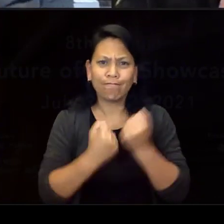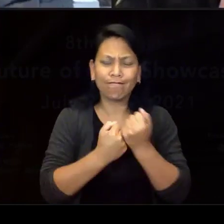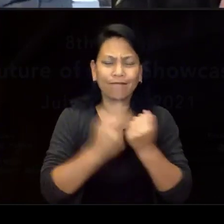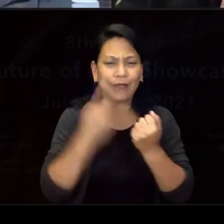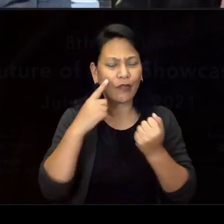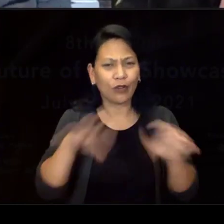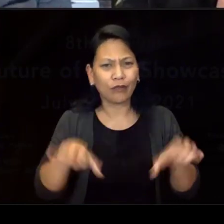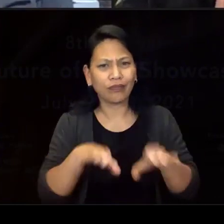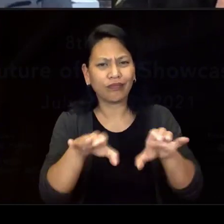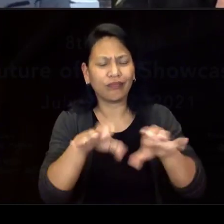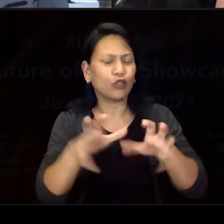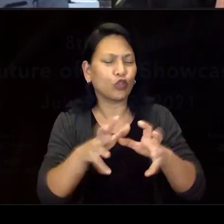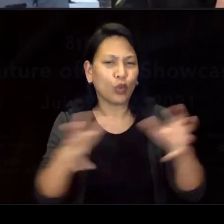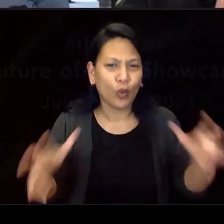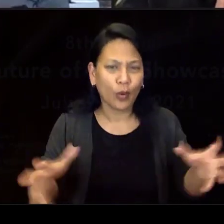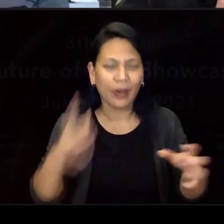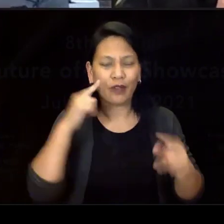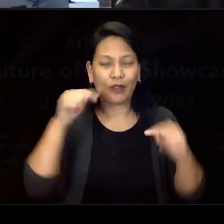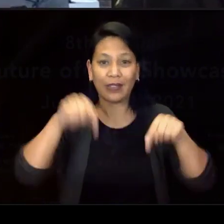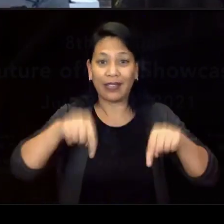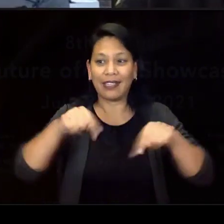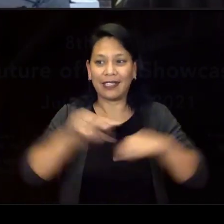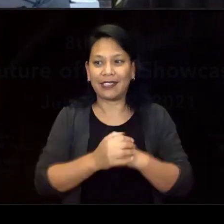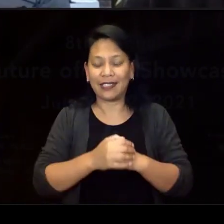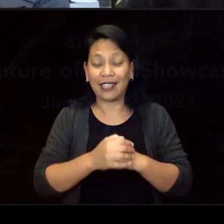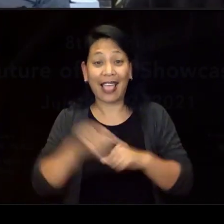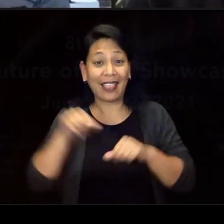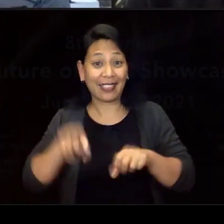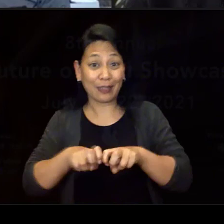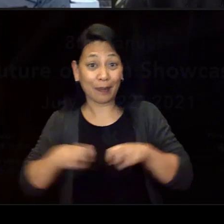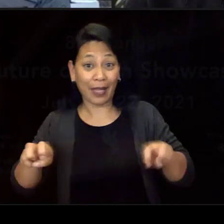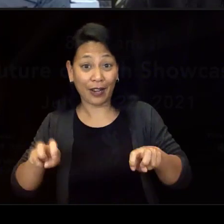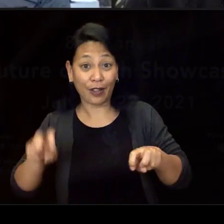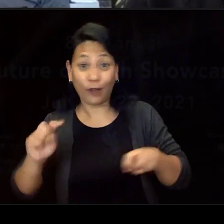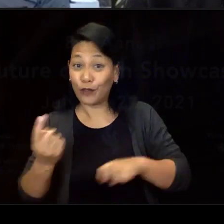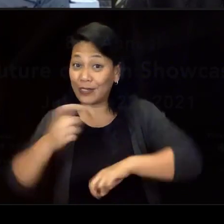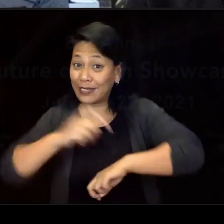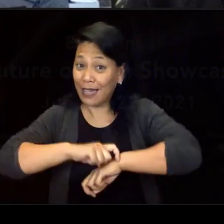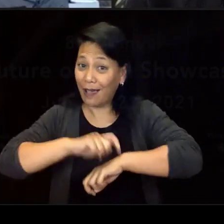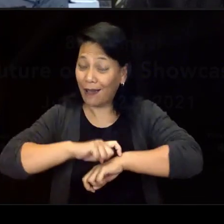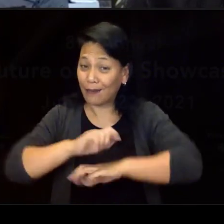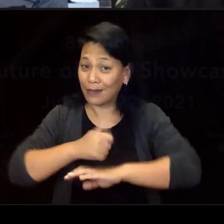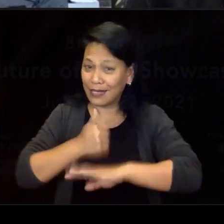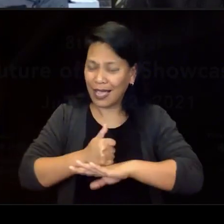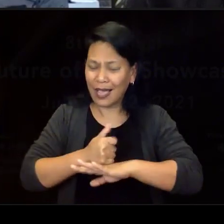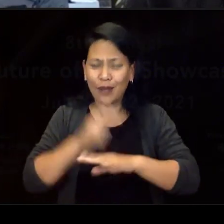So much work goes behind this. This is an inaugural panel. So it's thought about throughout the entire year.